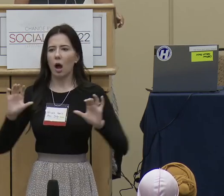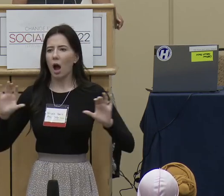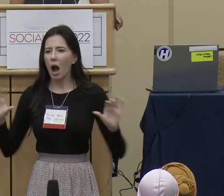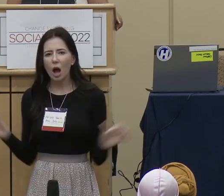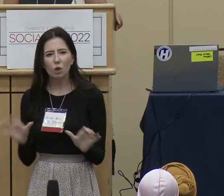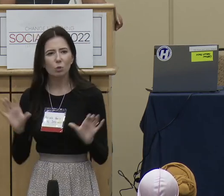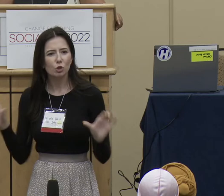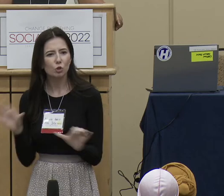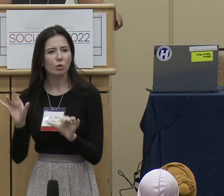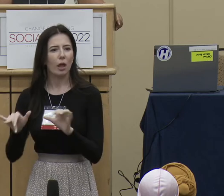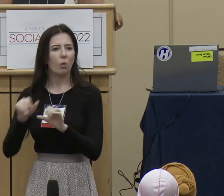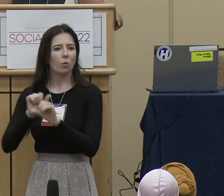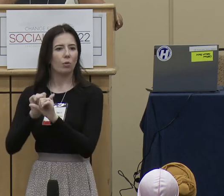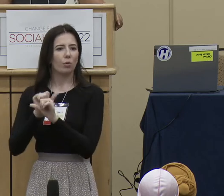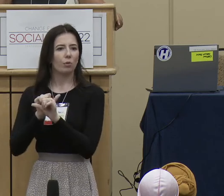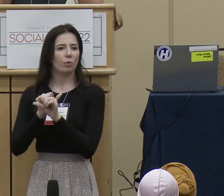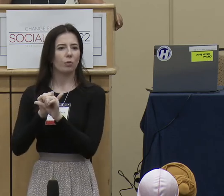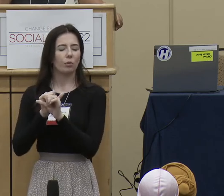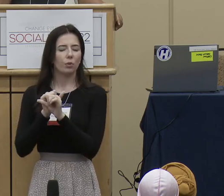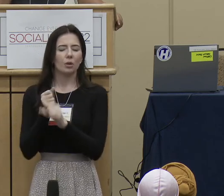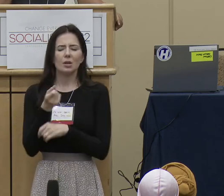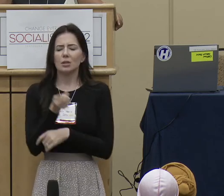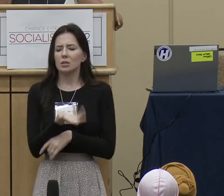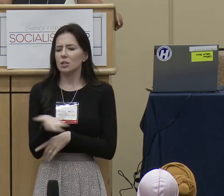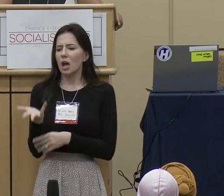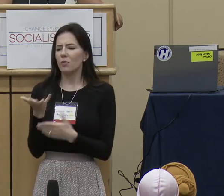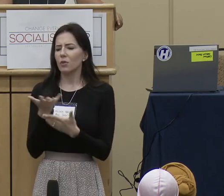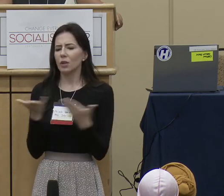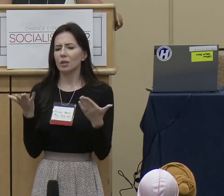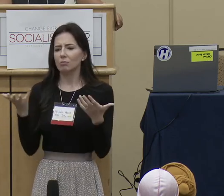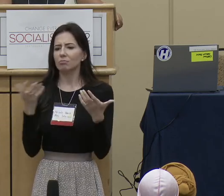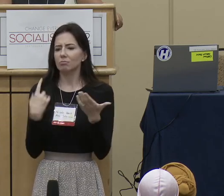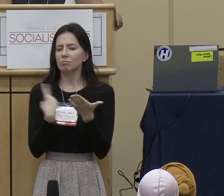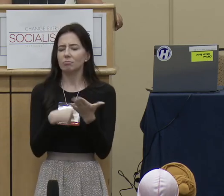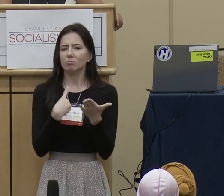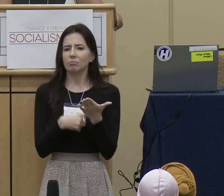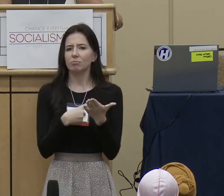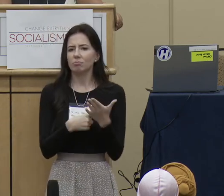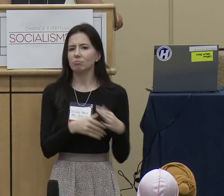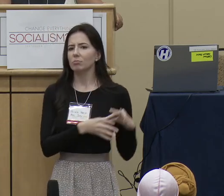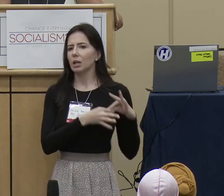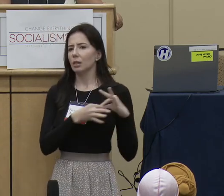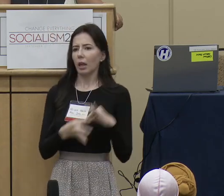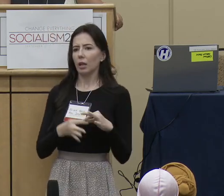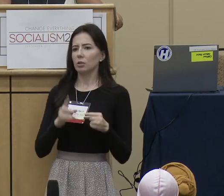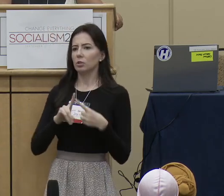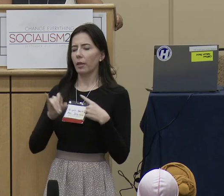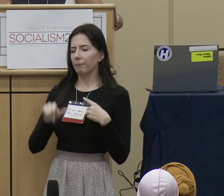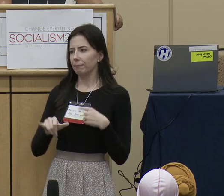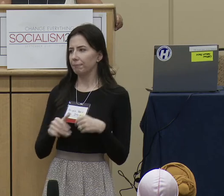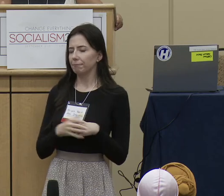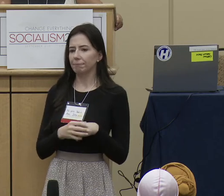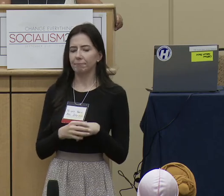how do we go about that work . How do we go about that work.